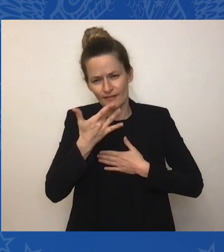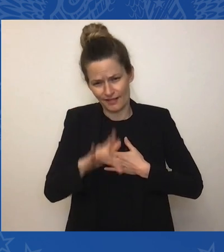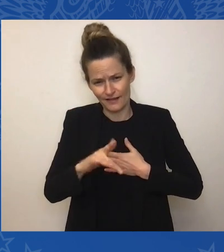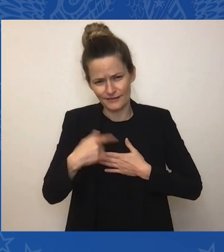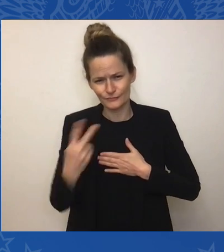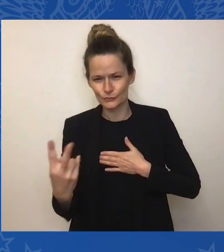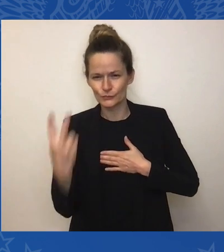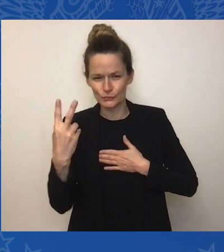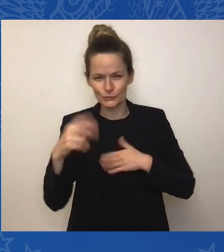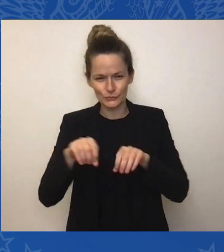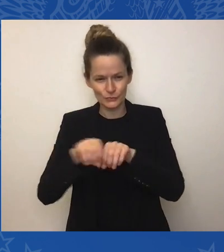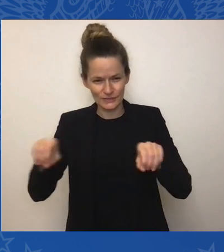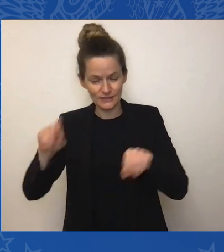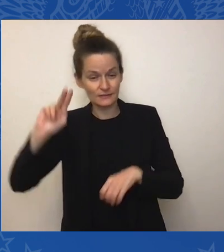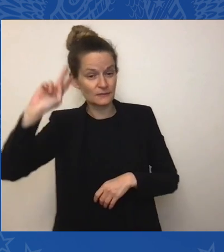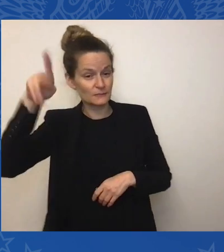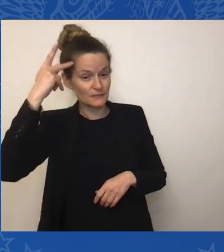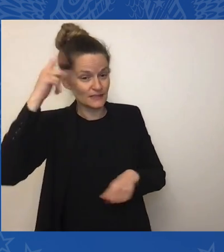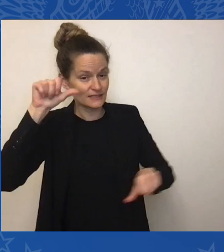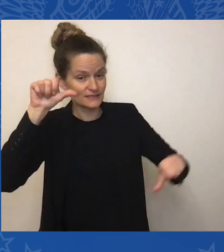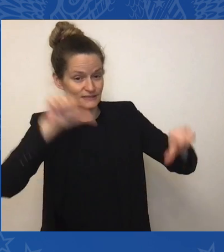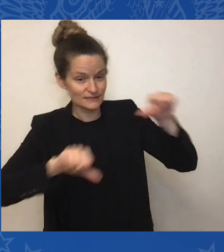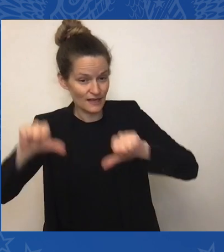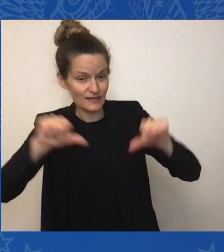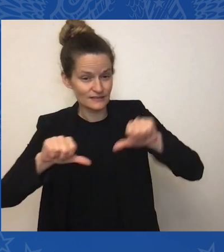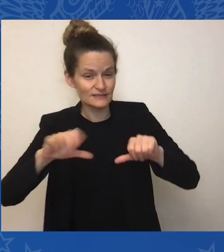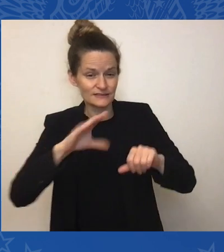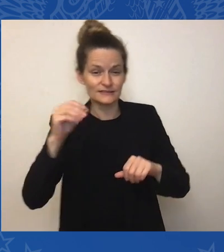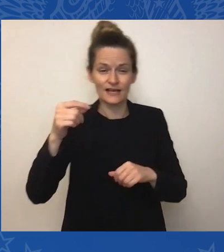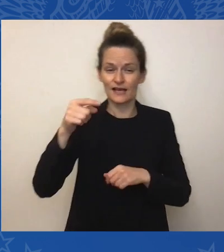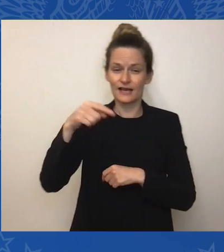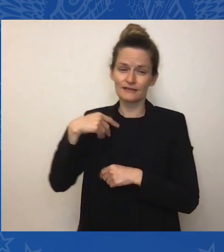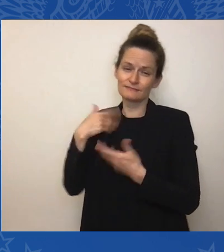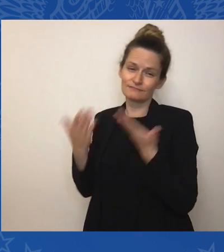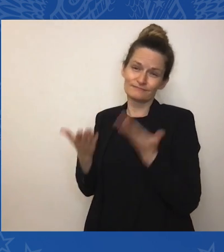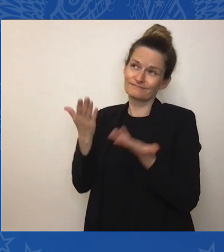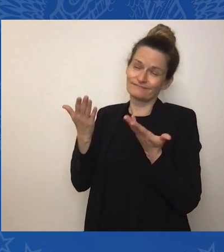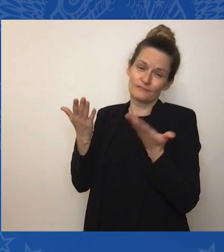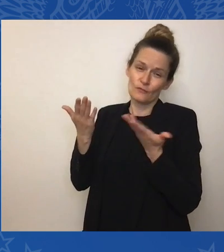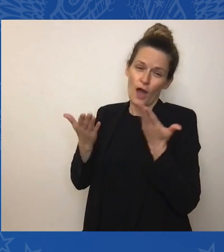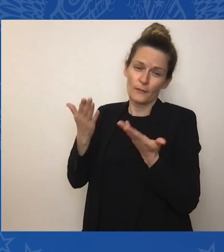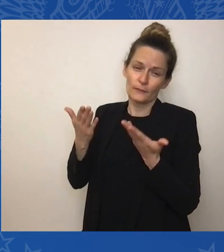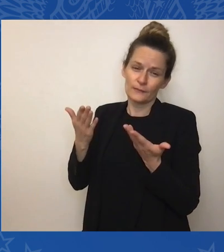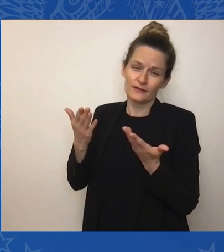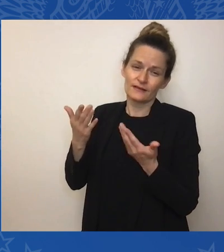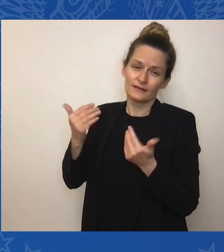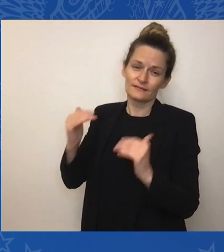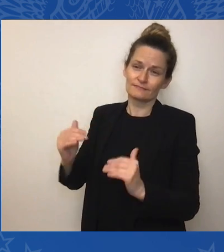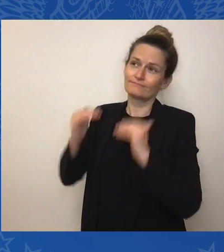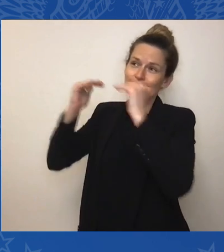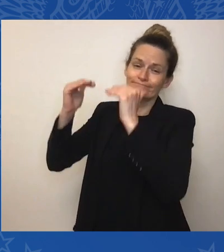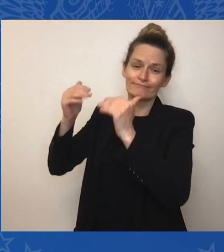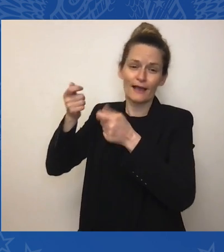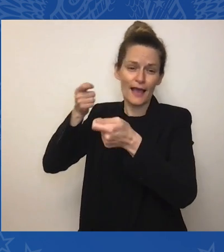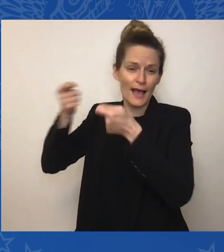I was probably a 4.0. But all kidding aside, Dr. Dolan,